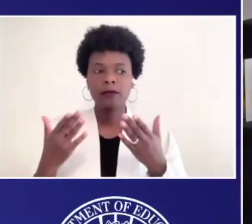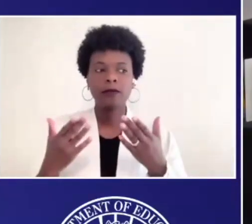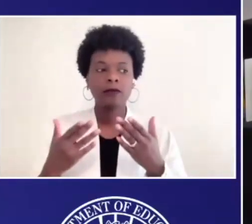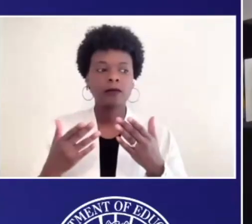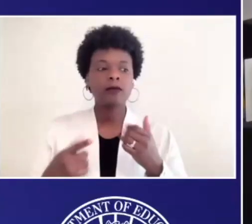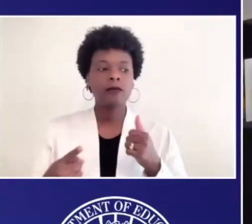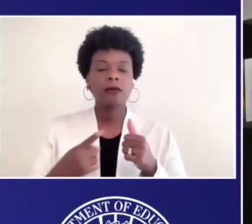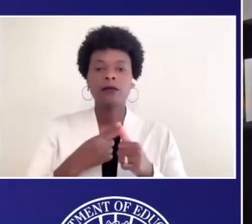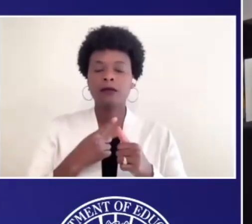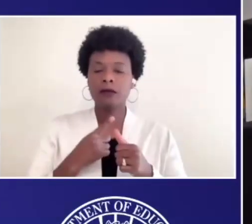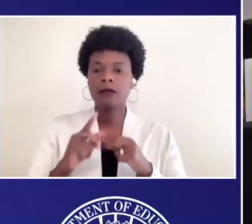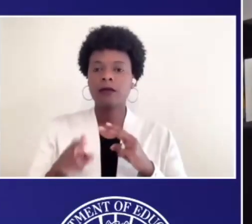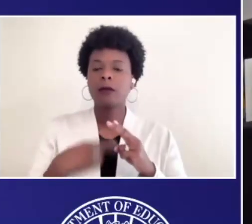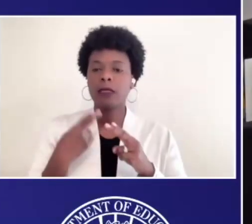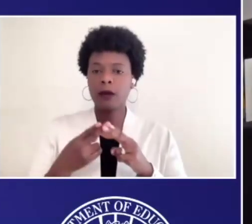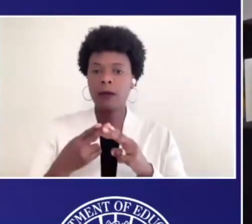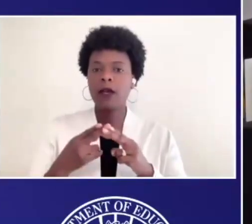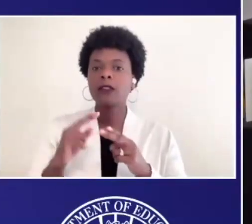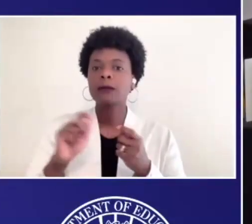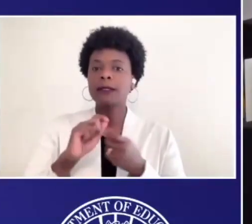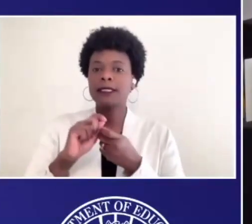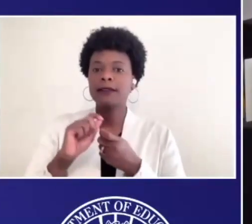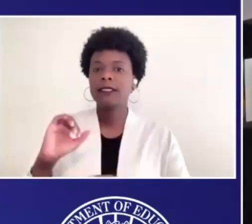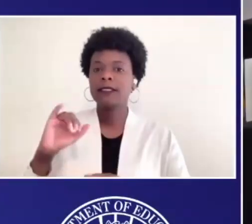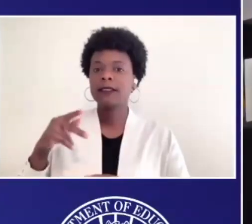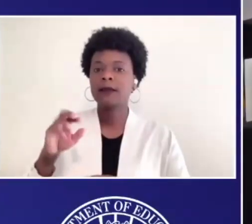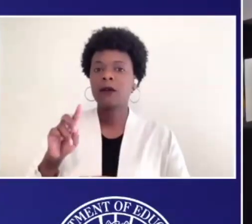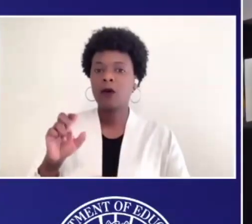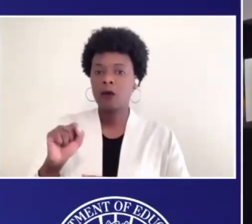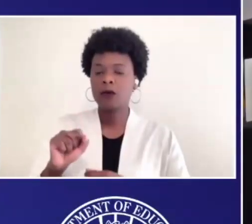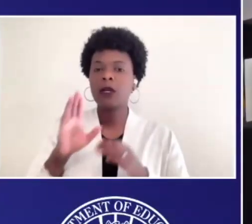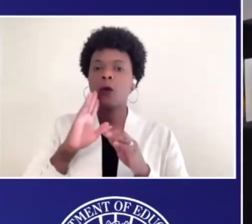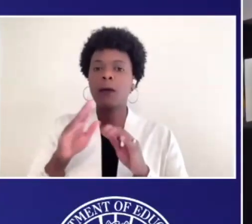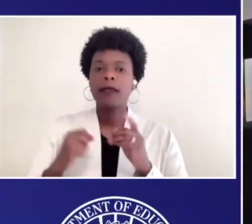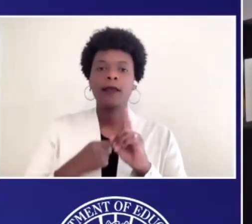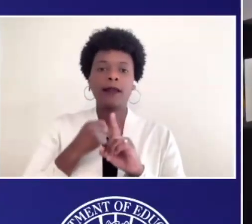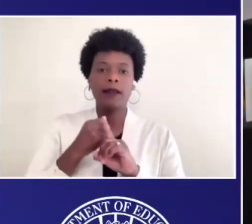specific CIP codes that could be potentially affected and brought in and the